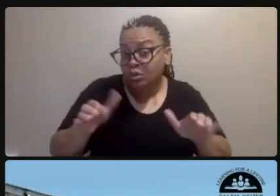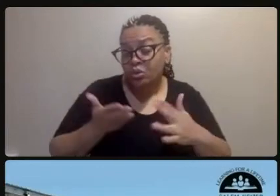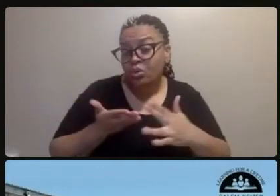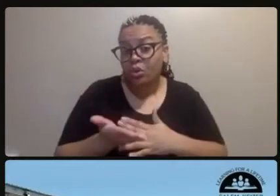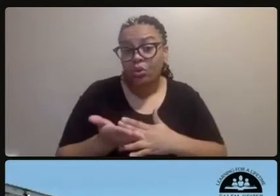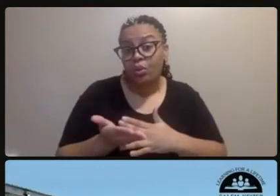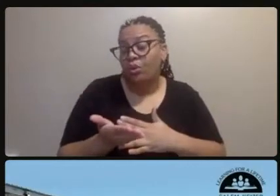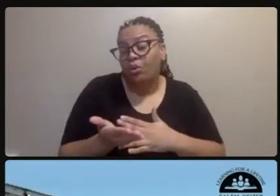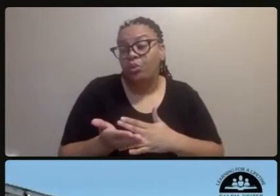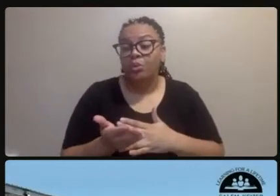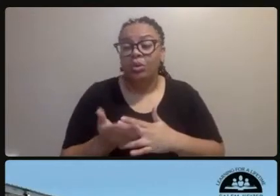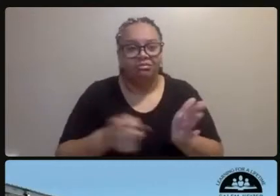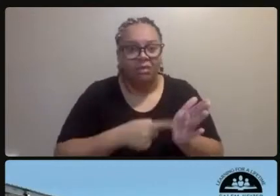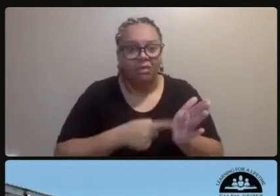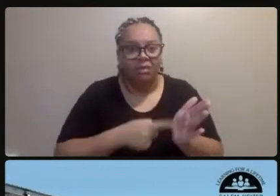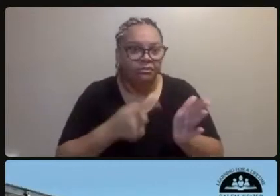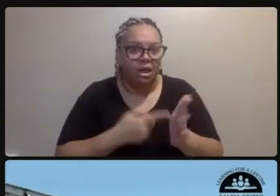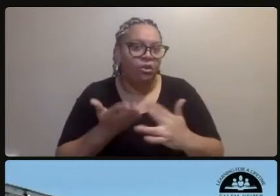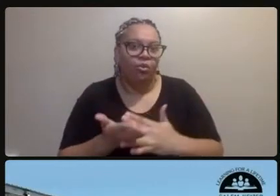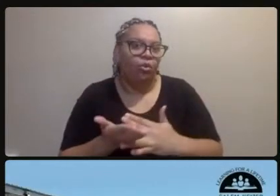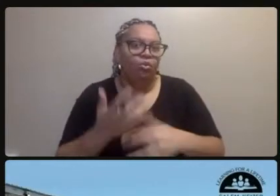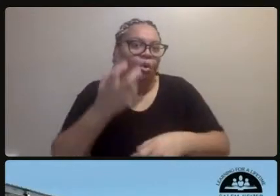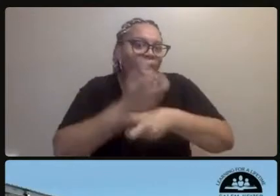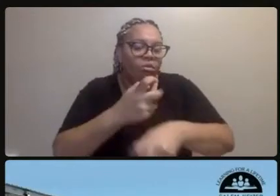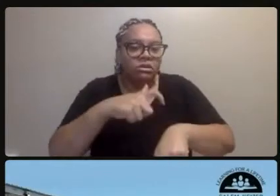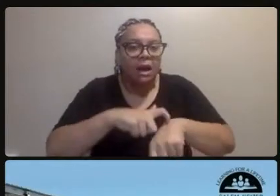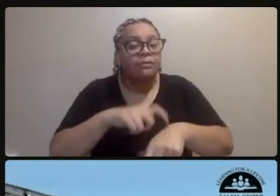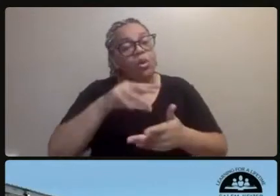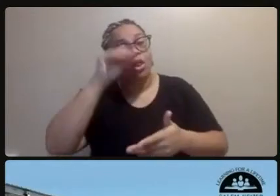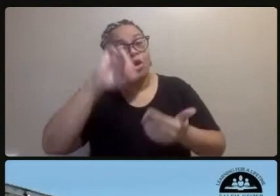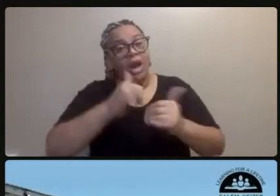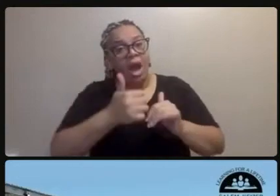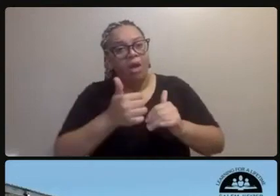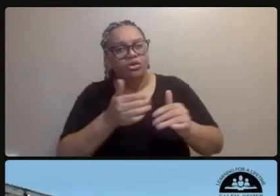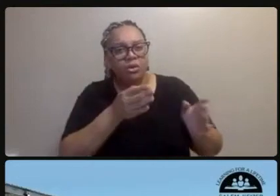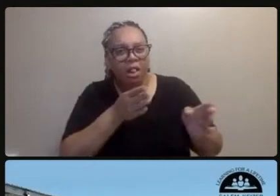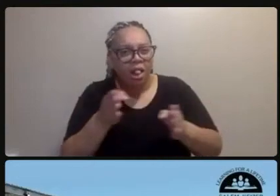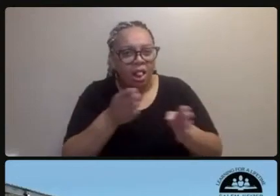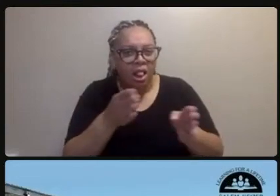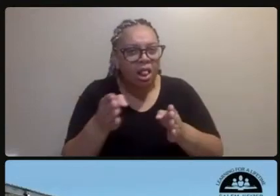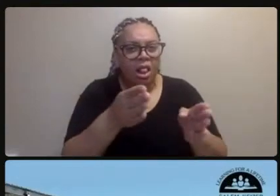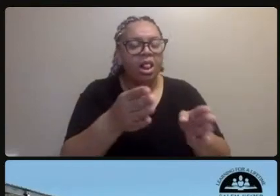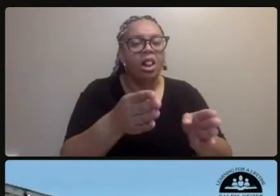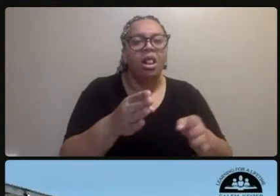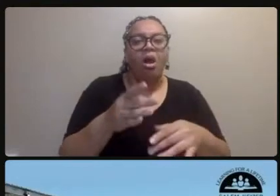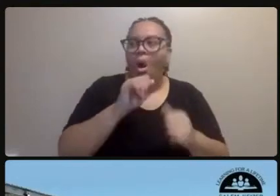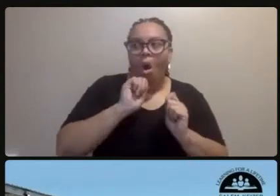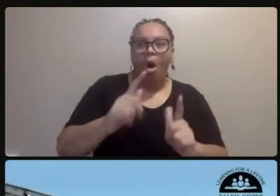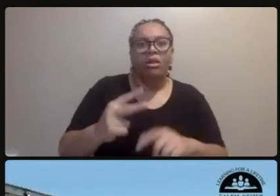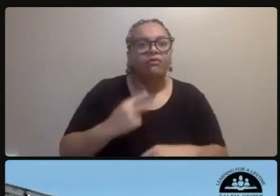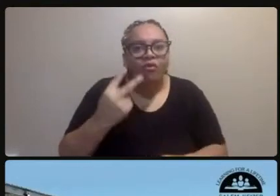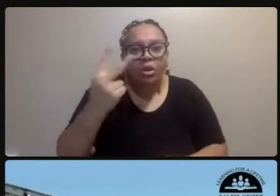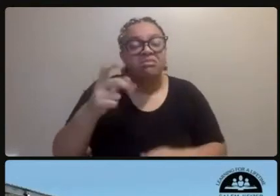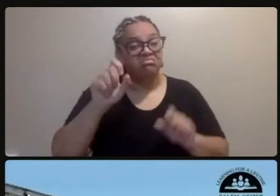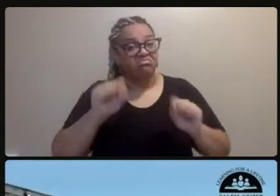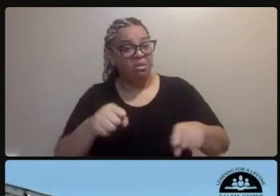AREAS AND ONE OF THE THINGS